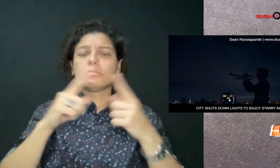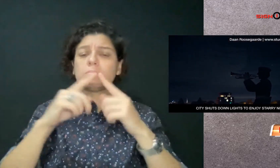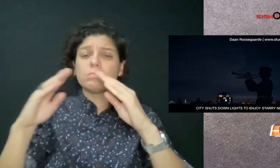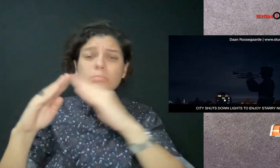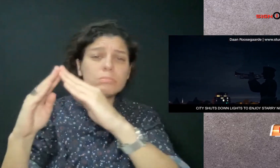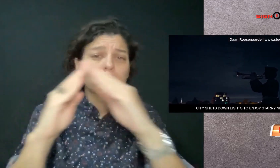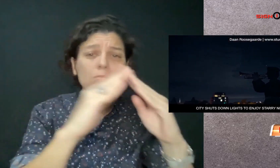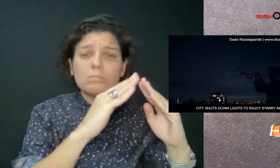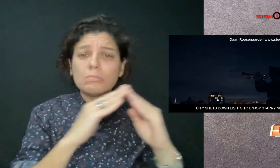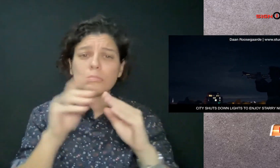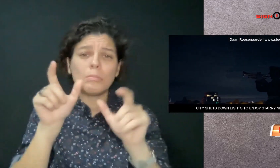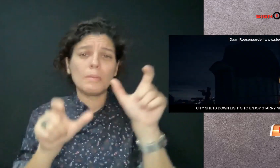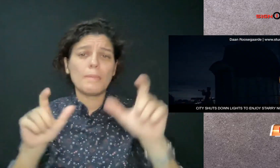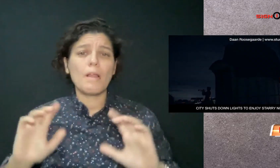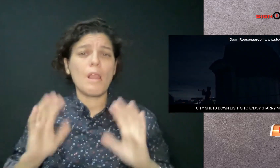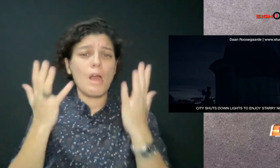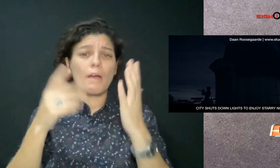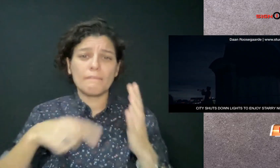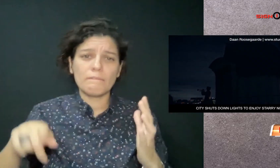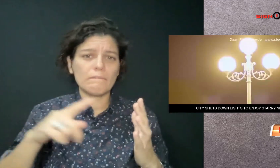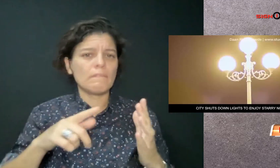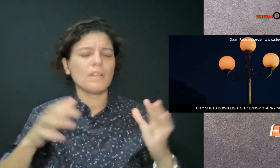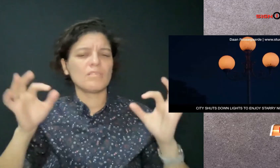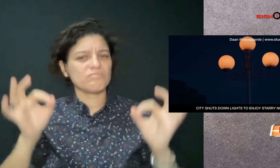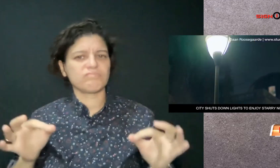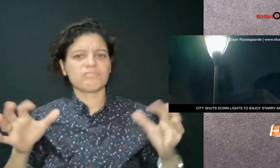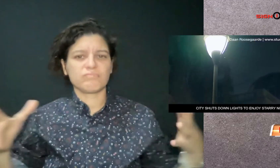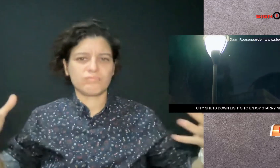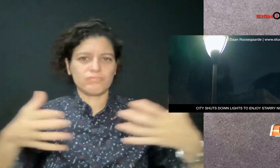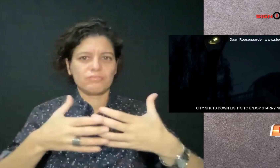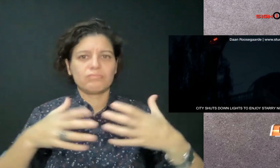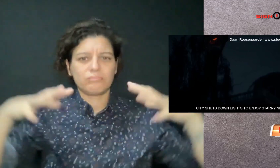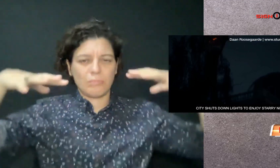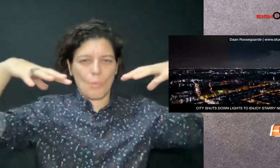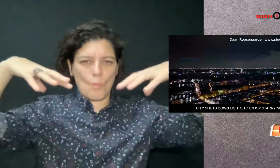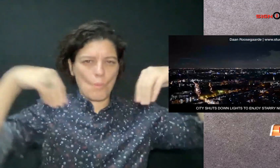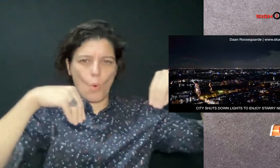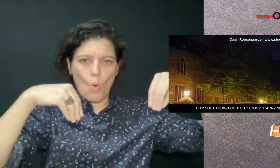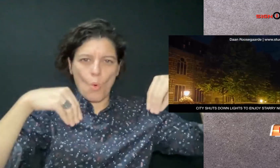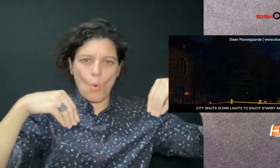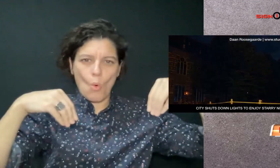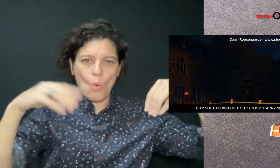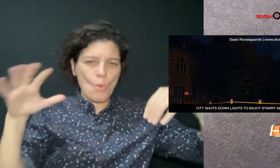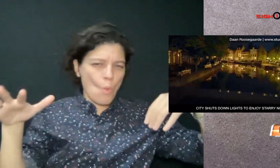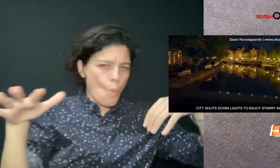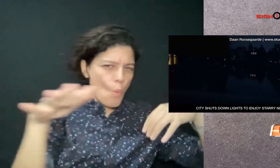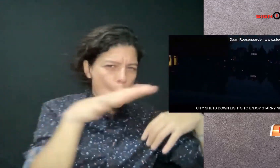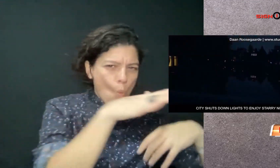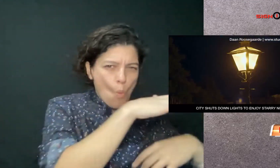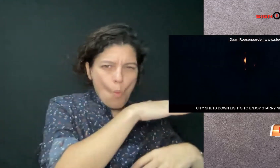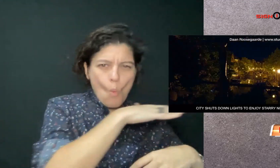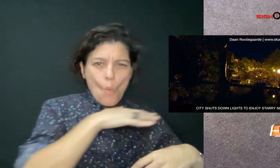intentionally turned off household lights billboards and streetlights